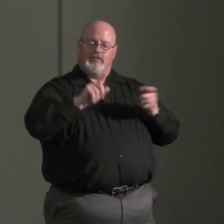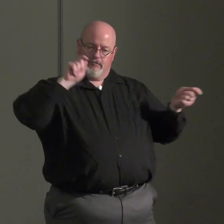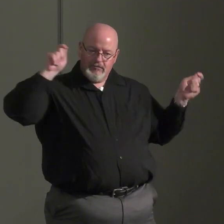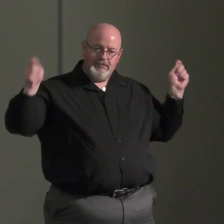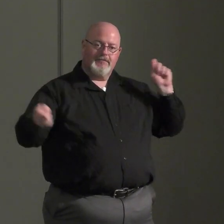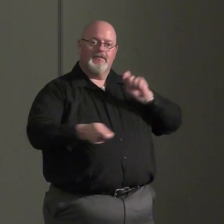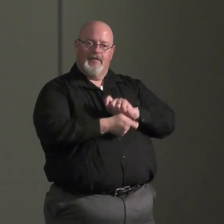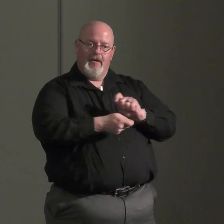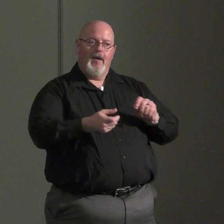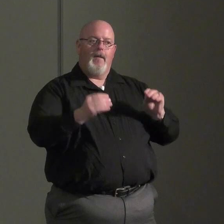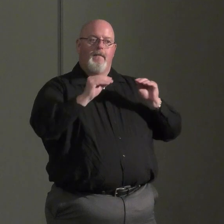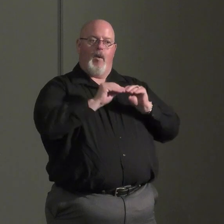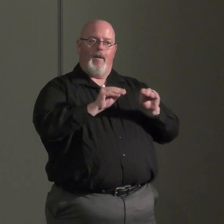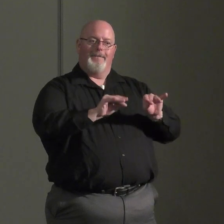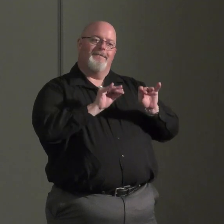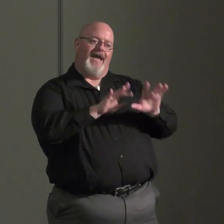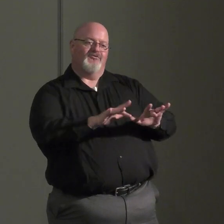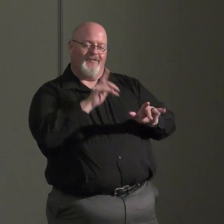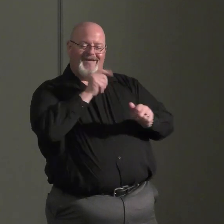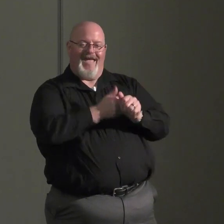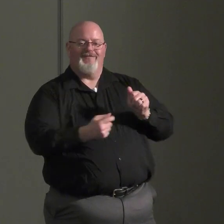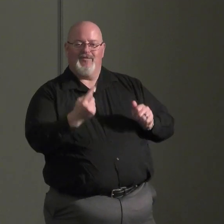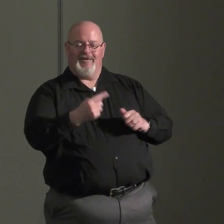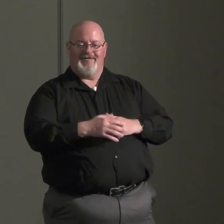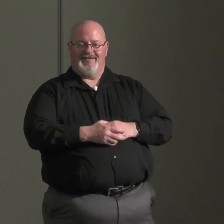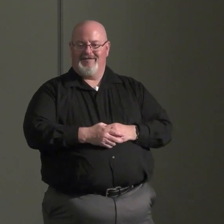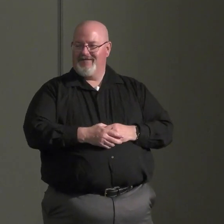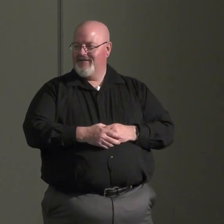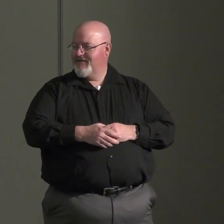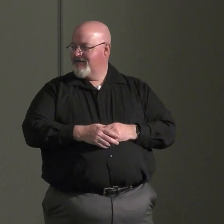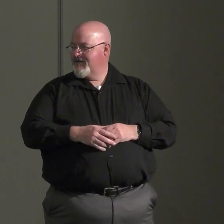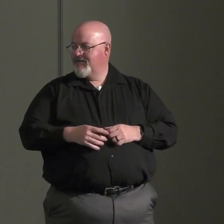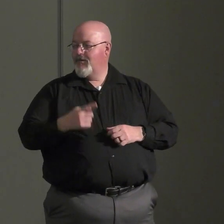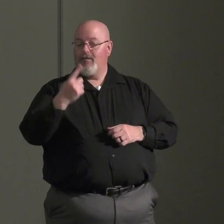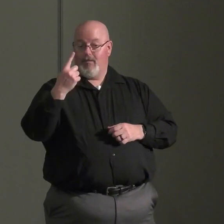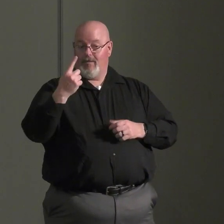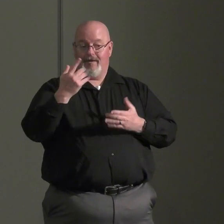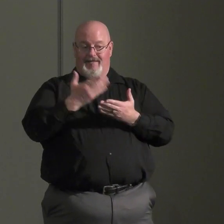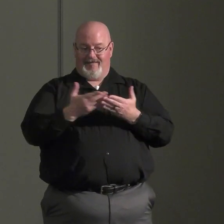make a place magical for everyone >> DELANEY: And one thing we talked